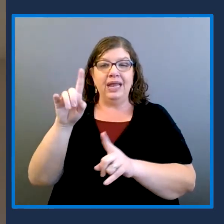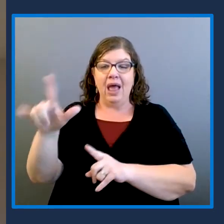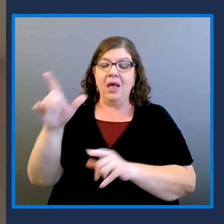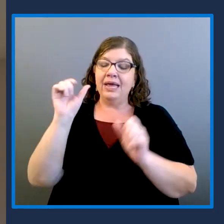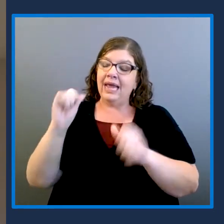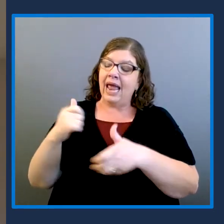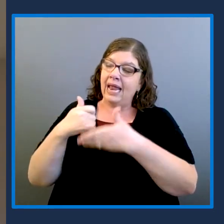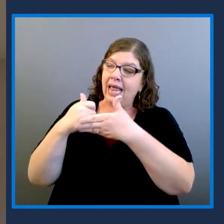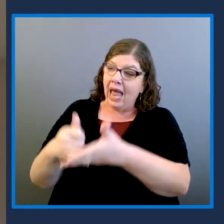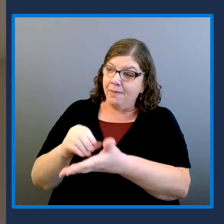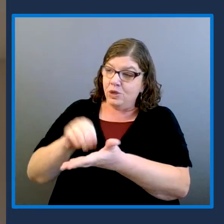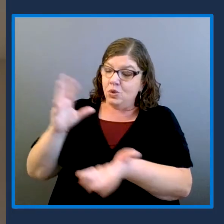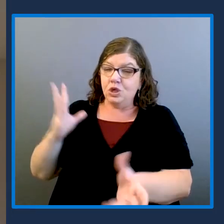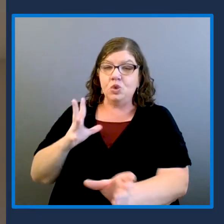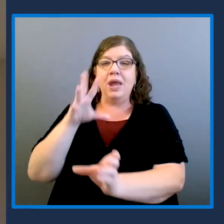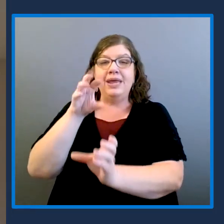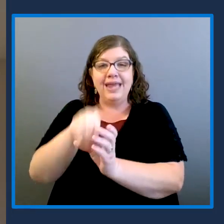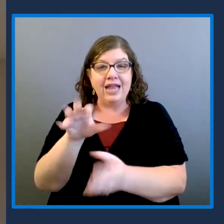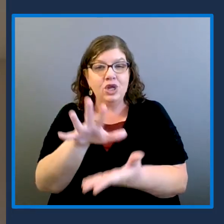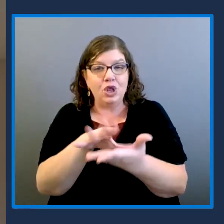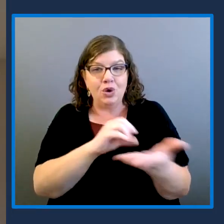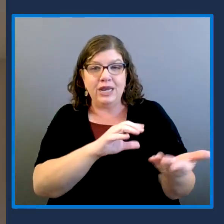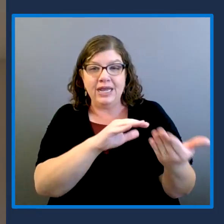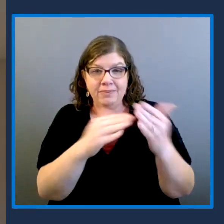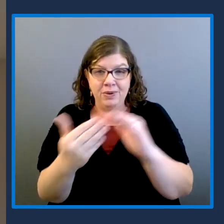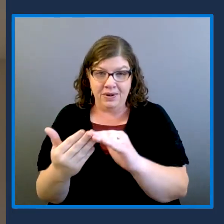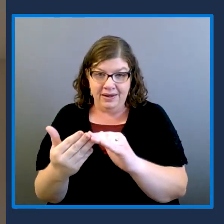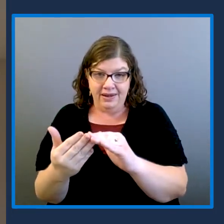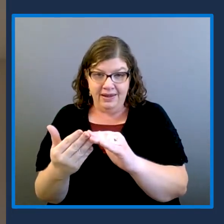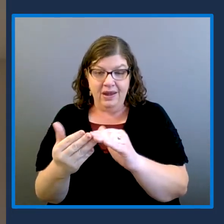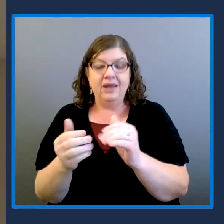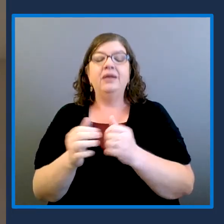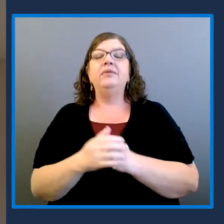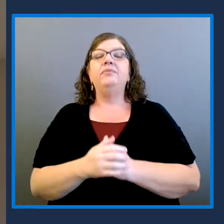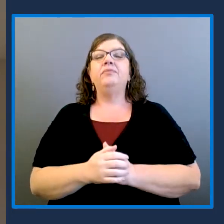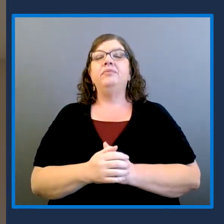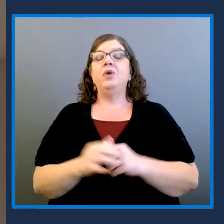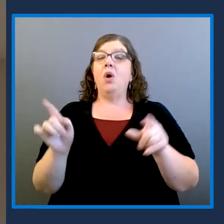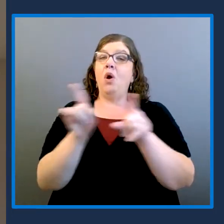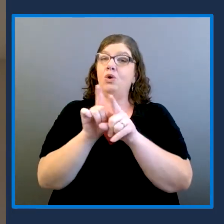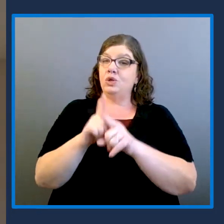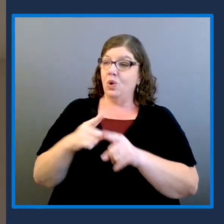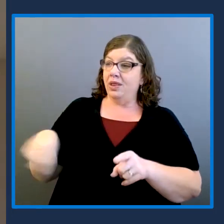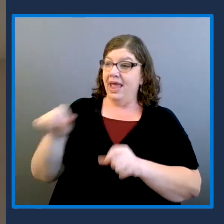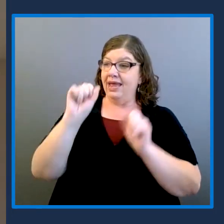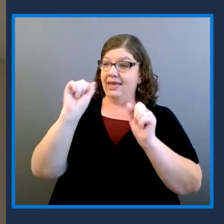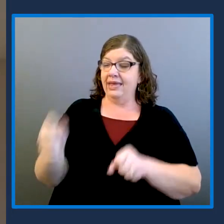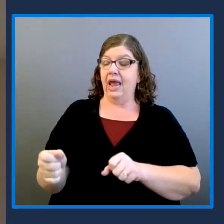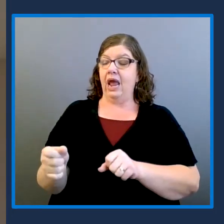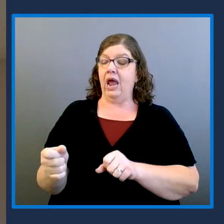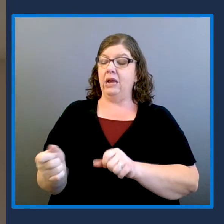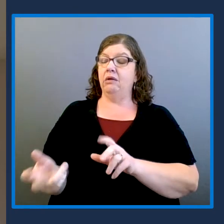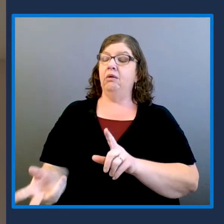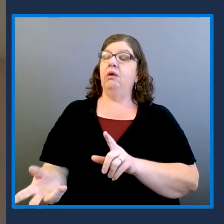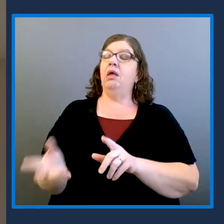engage in their learning community and what this also helps is that they can personalize that